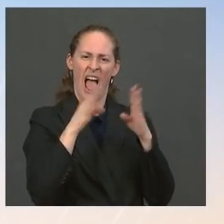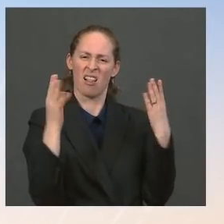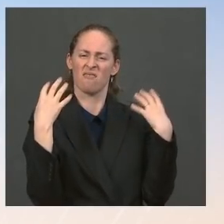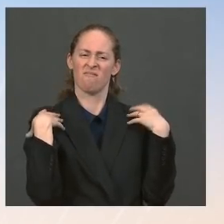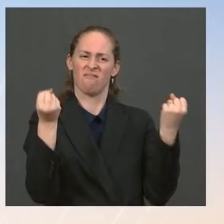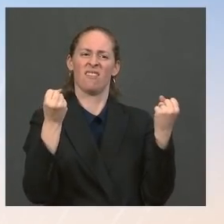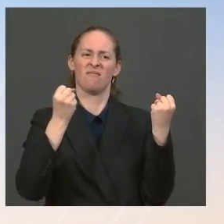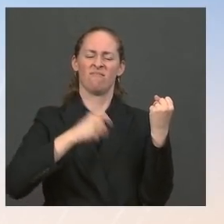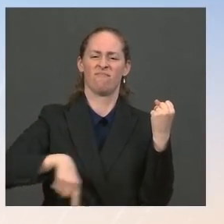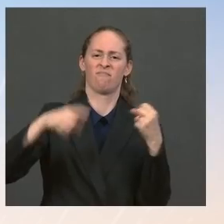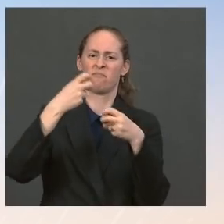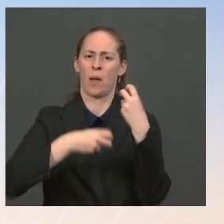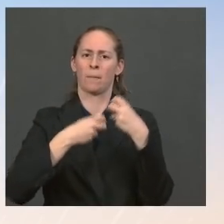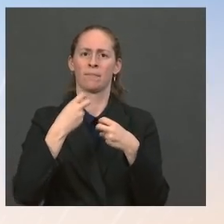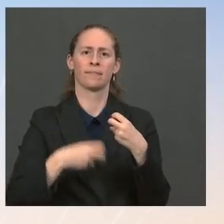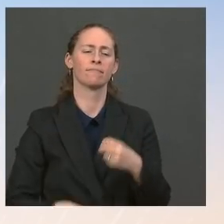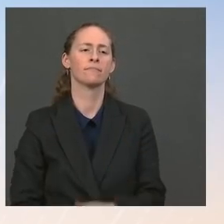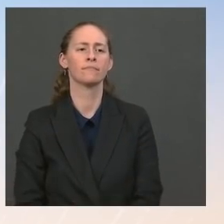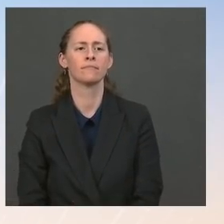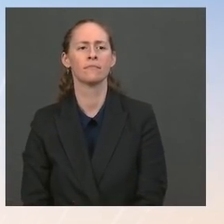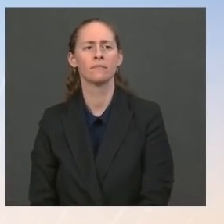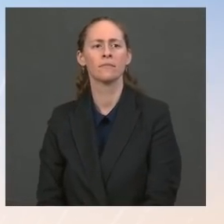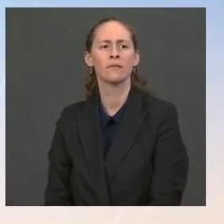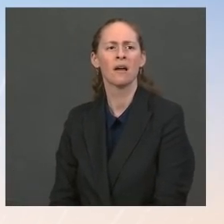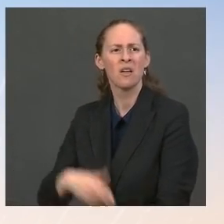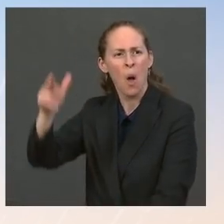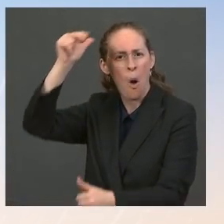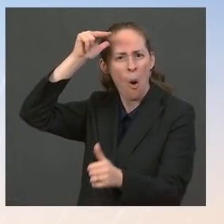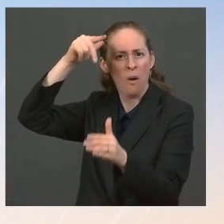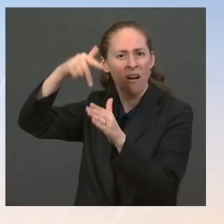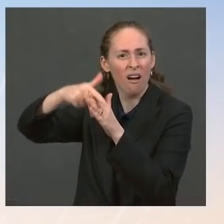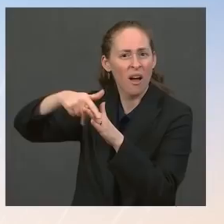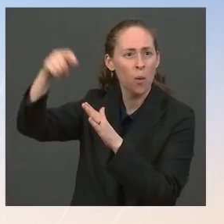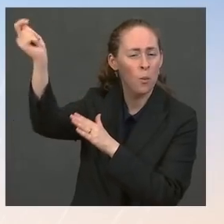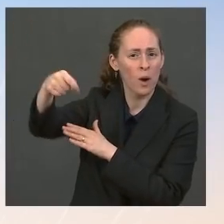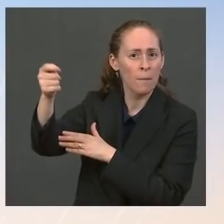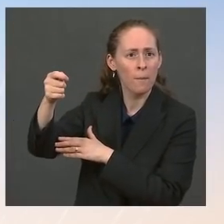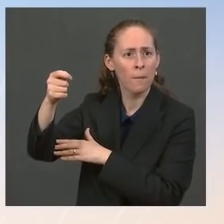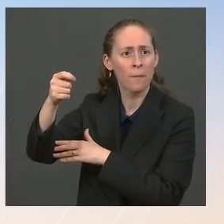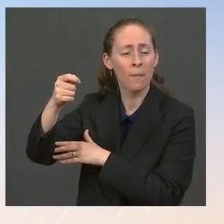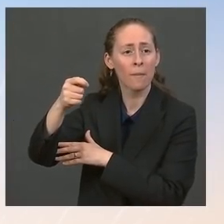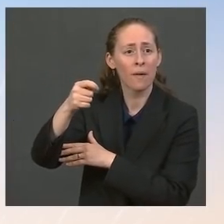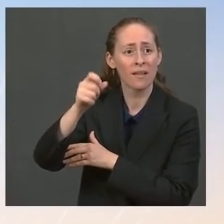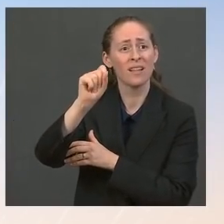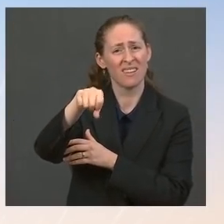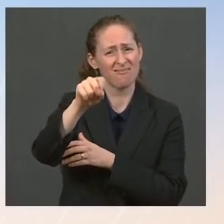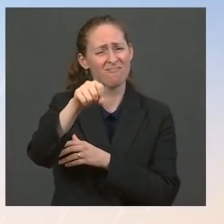the whipping -- the whips, the horse whips -- Secretary Mayorkas: Sir, that is something -- that is something that horrified us all.